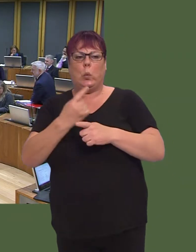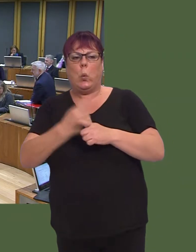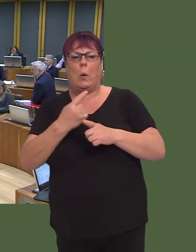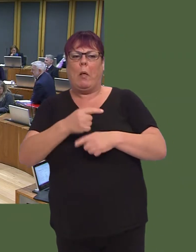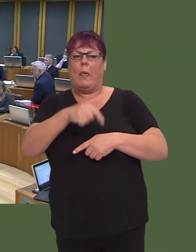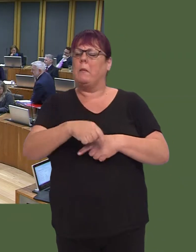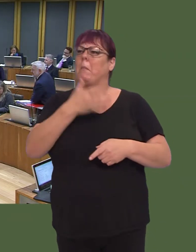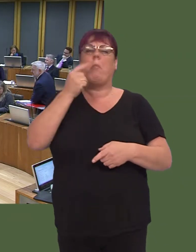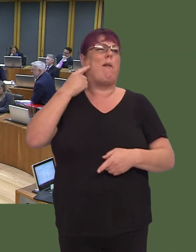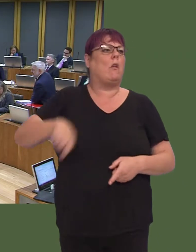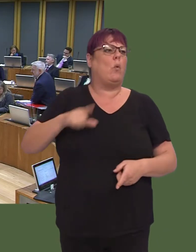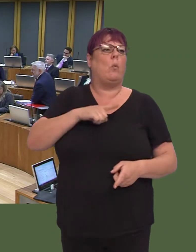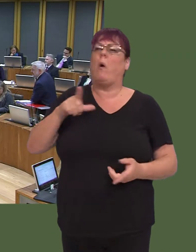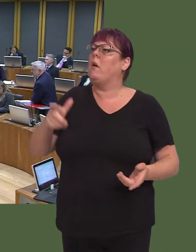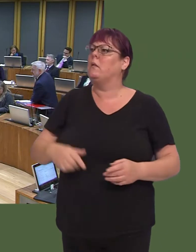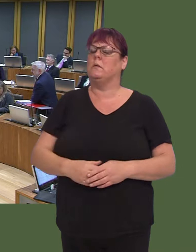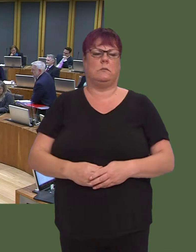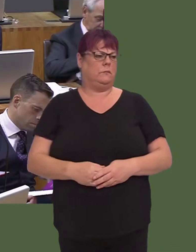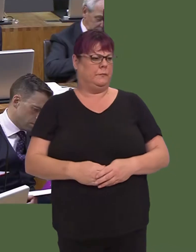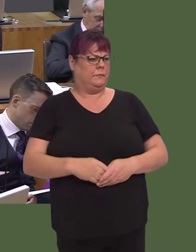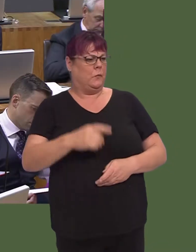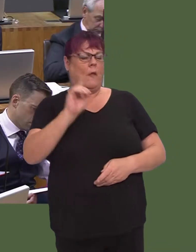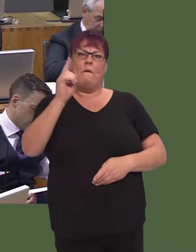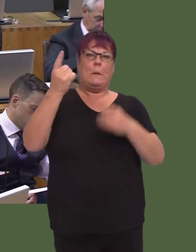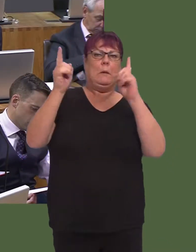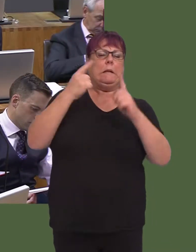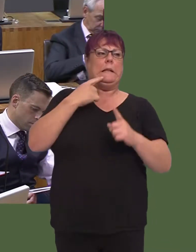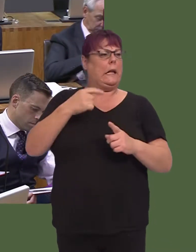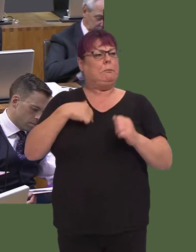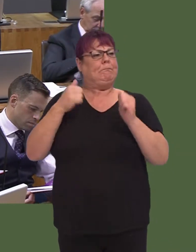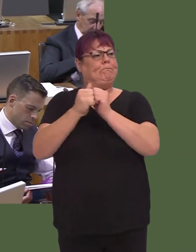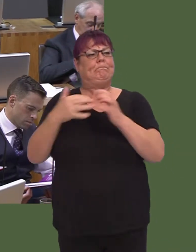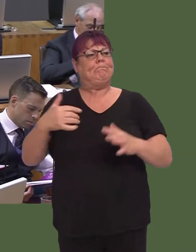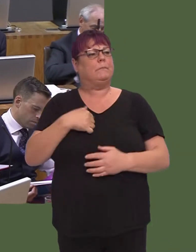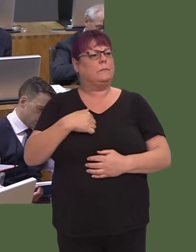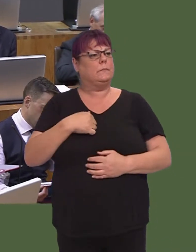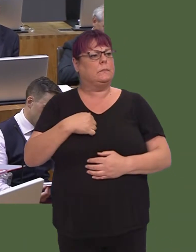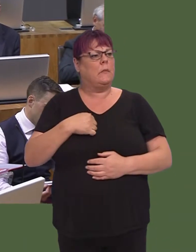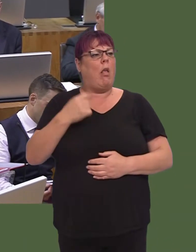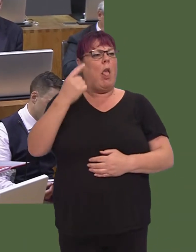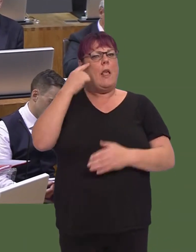matters, why does no-one seem to take any notice? Carwyn Jones AM: I don't agree with what the First Minister of Scotland has said.